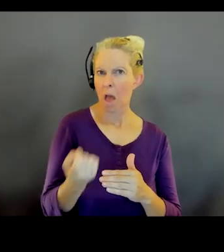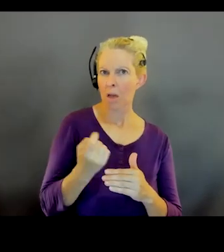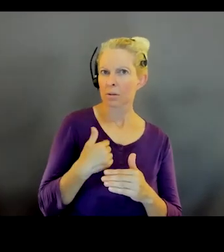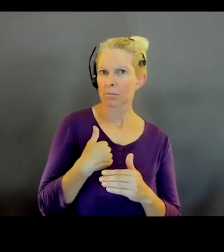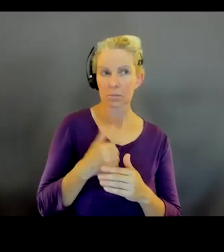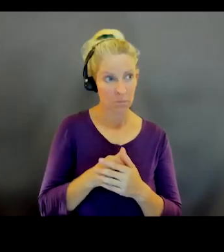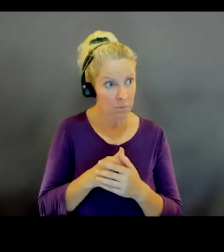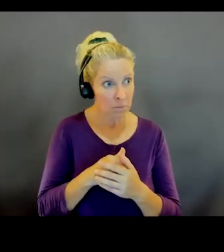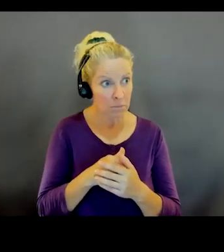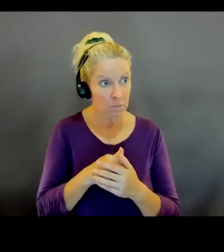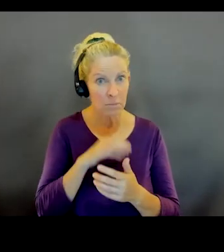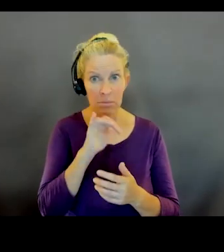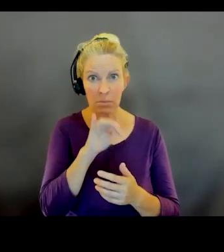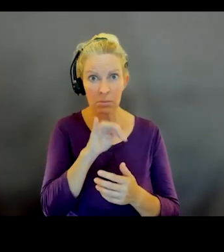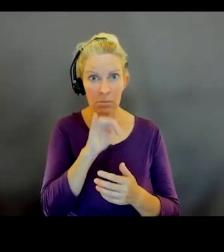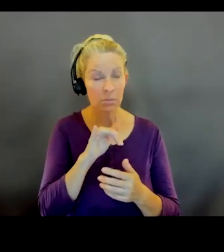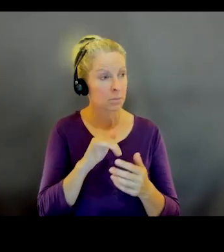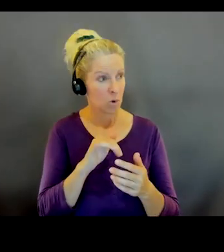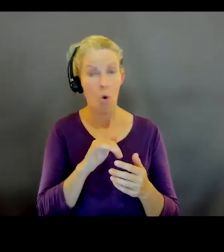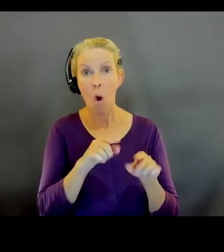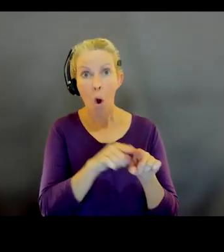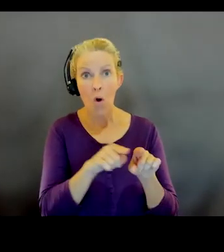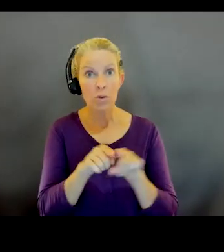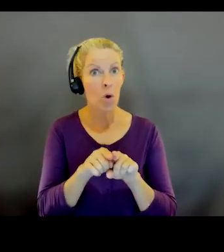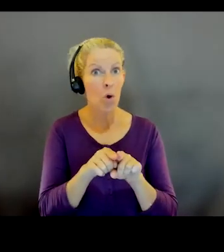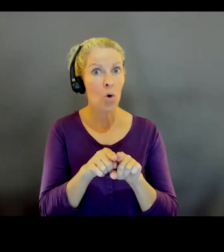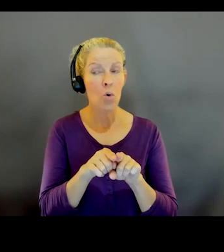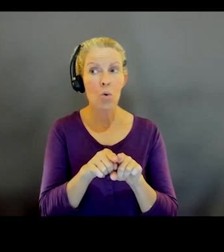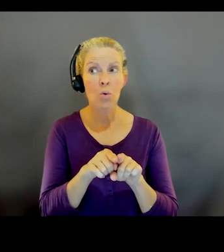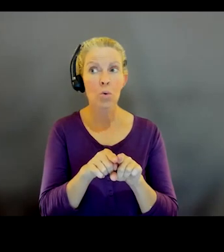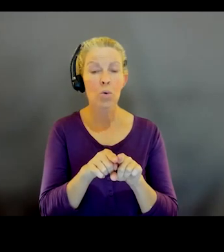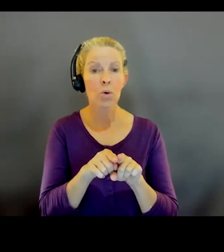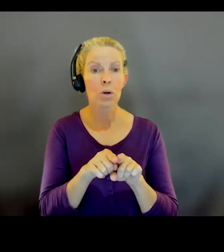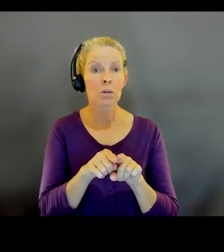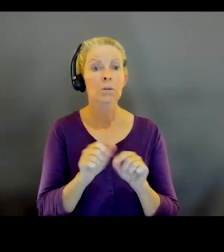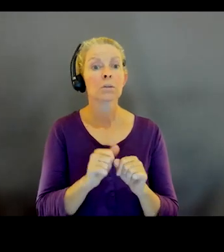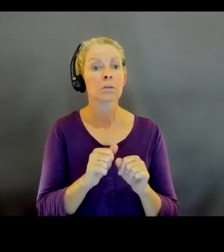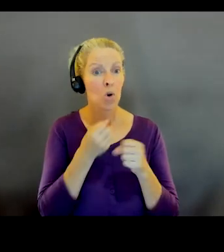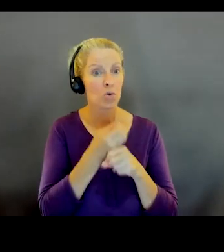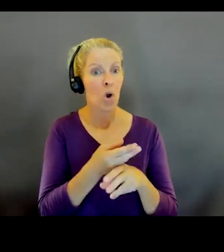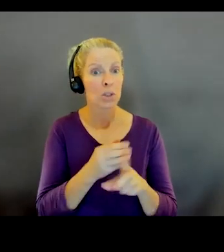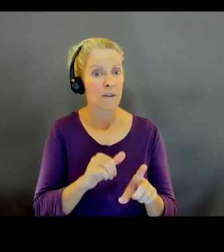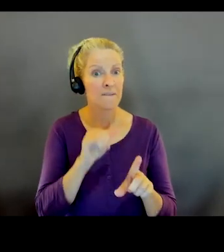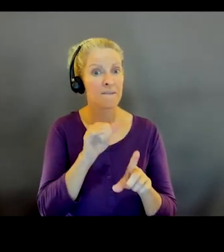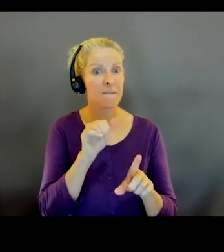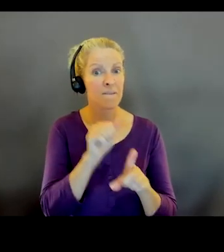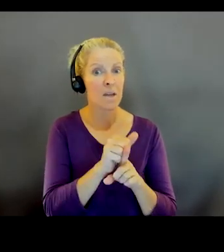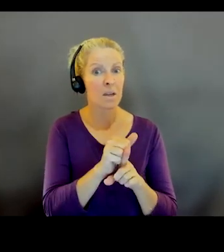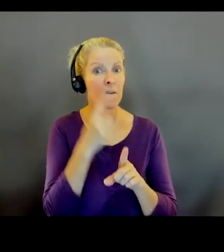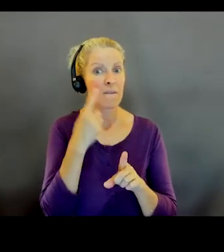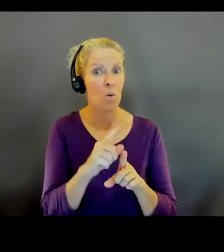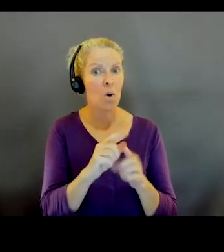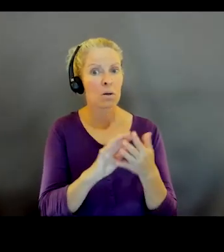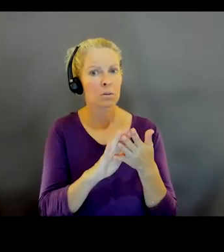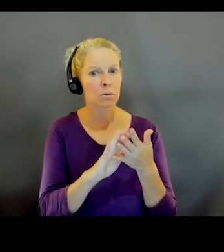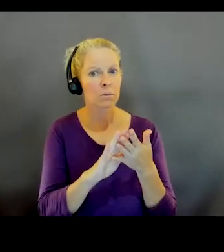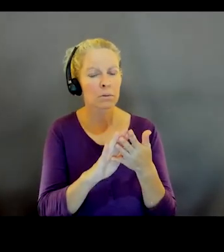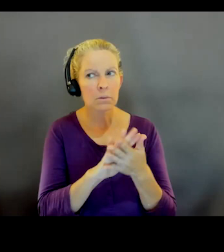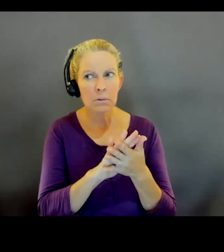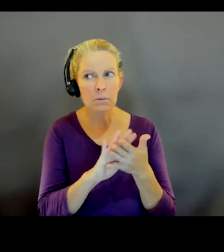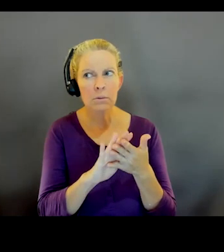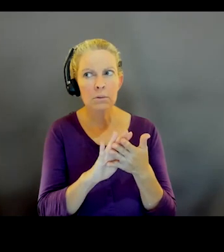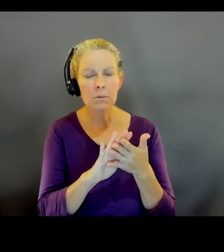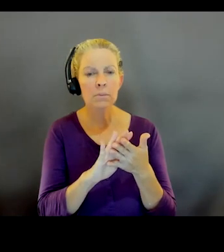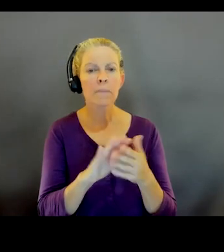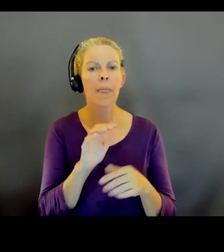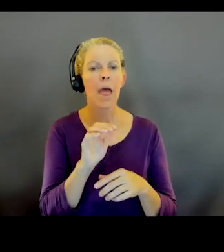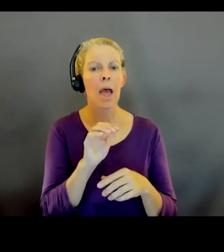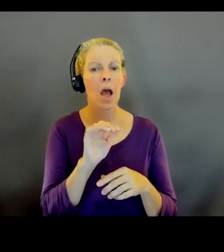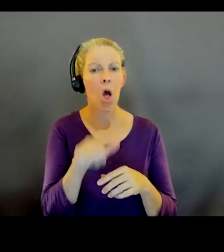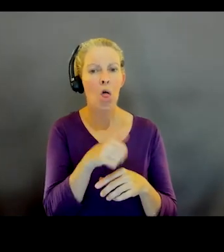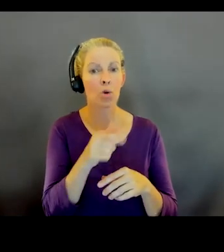also faking out ask dev tools? " and it wasn't. It was literally targeting WAVE. And this is my